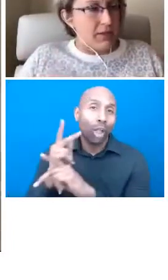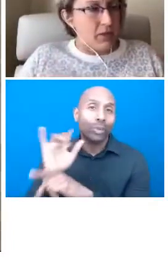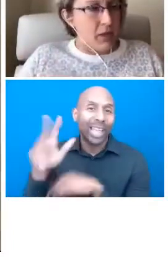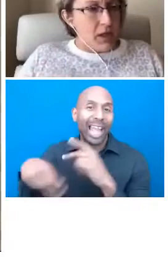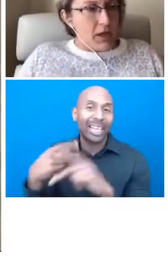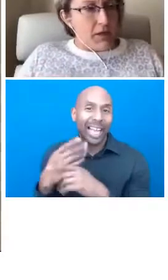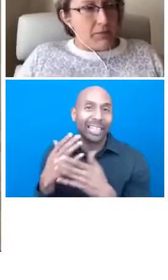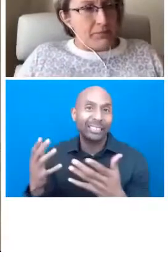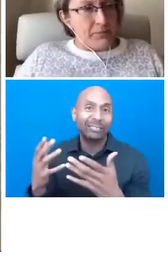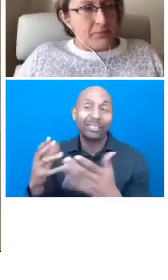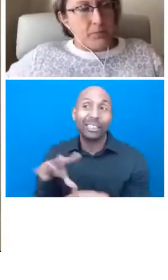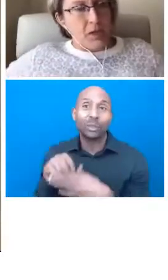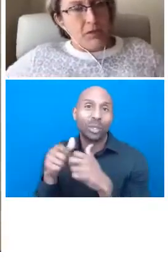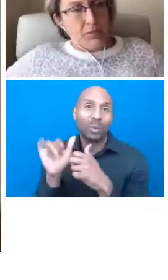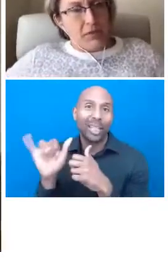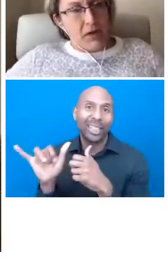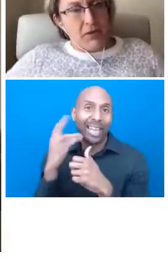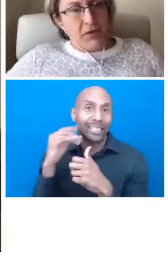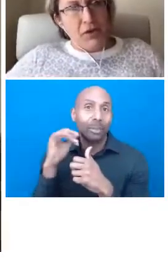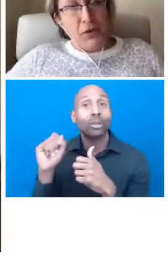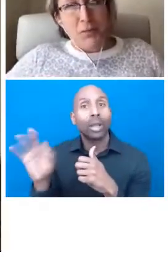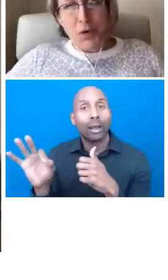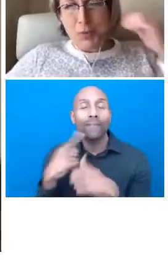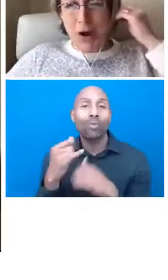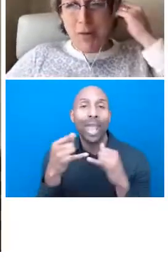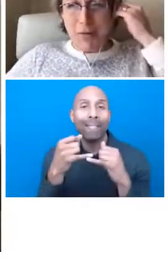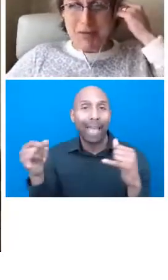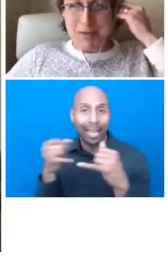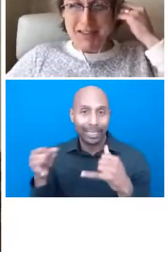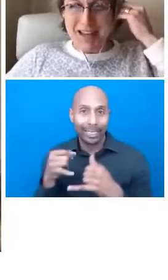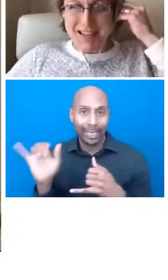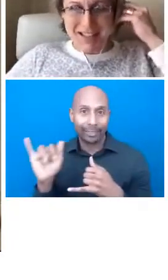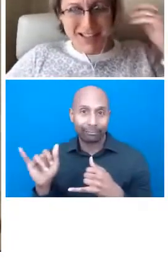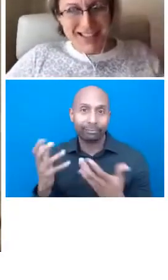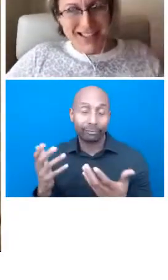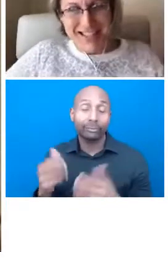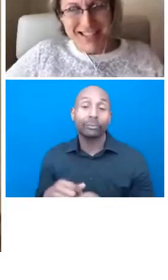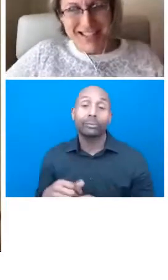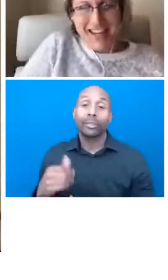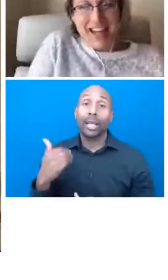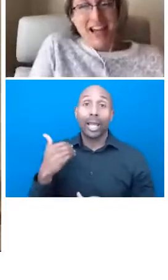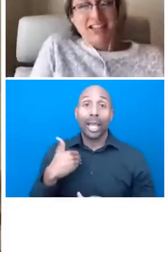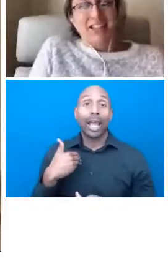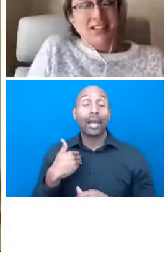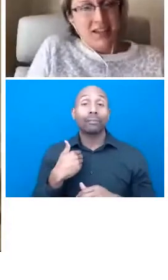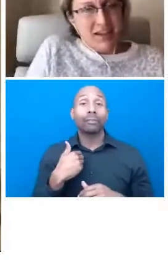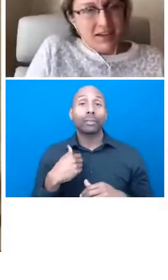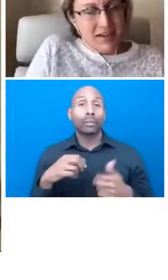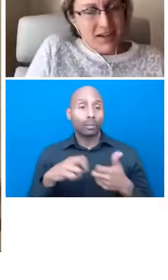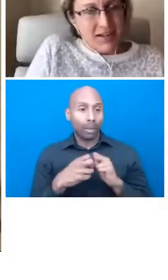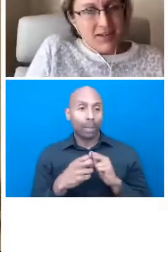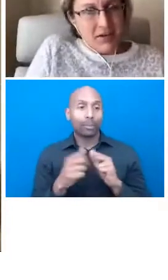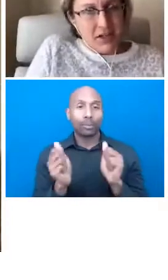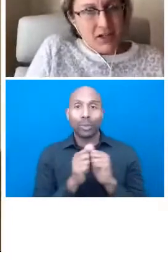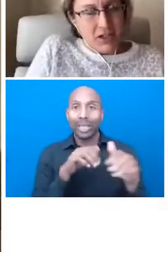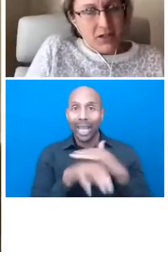So there were more problems besides just not getting access and segregation.